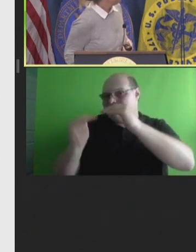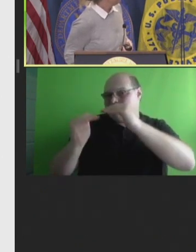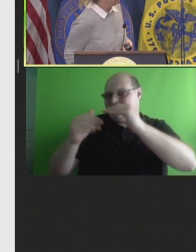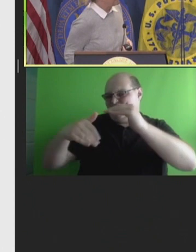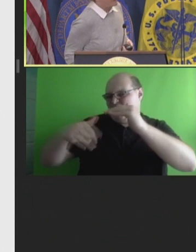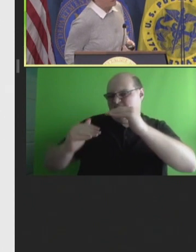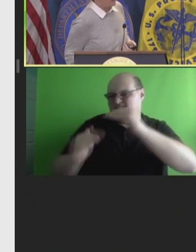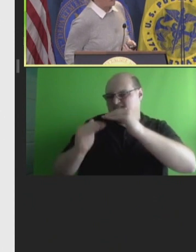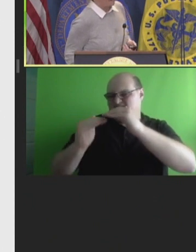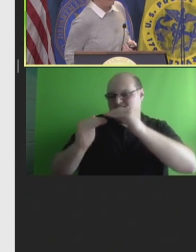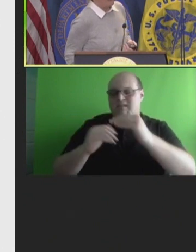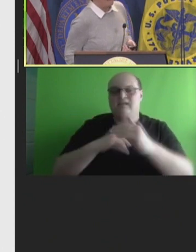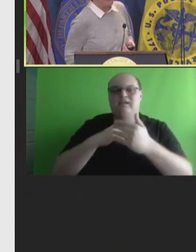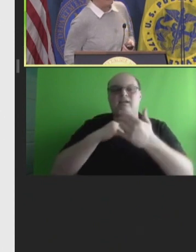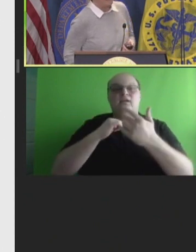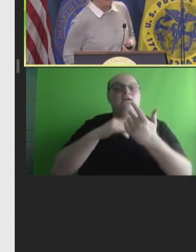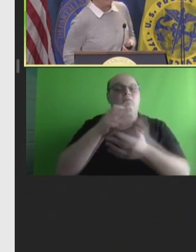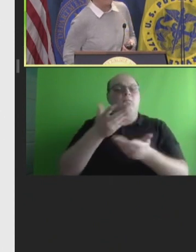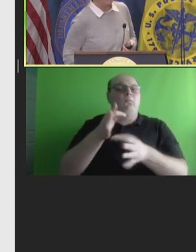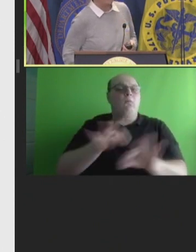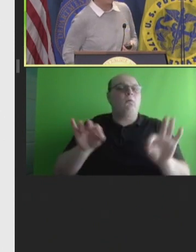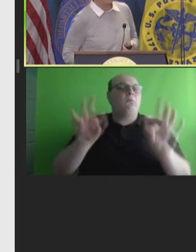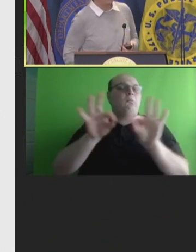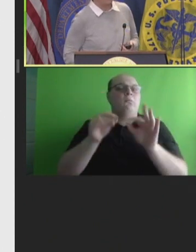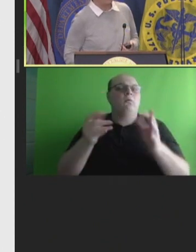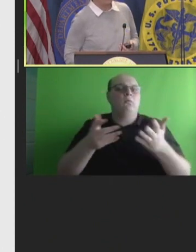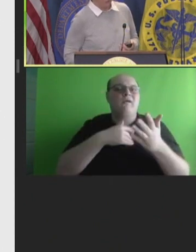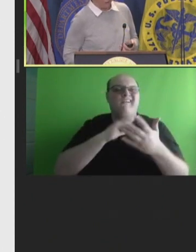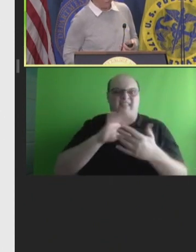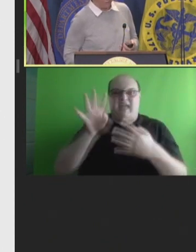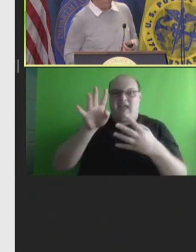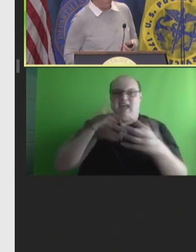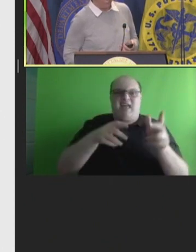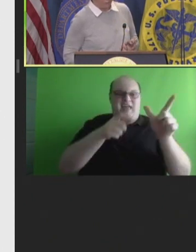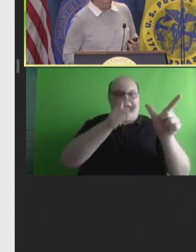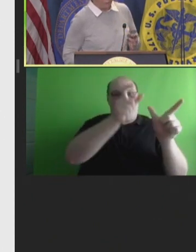And I think what's significant here is that this shows -- well, number one,